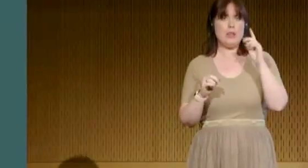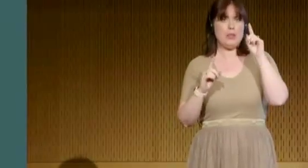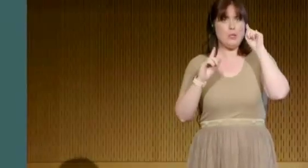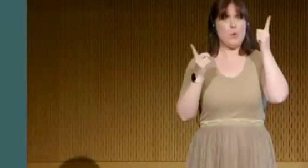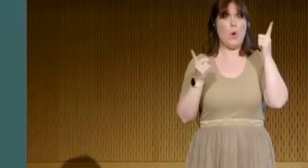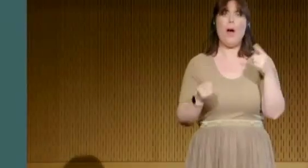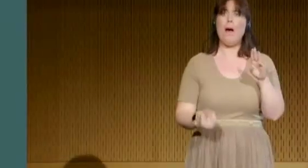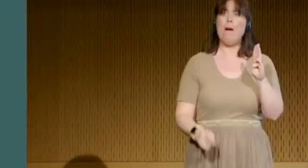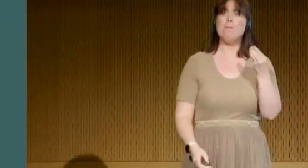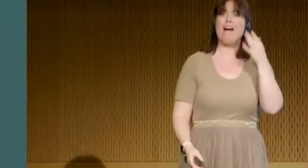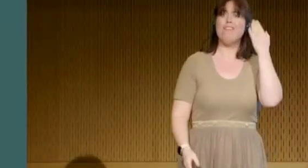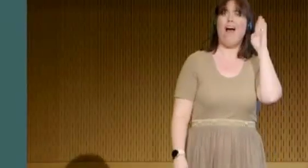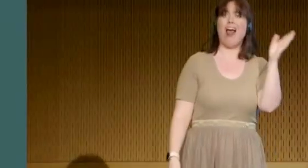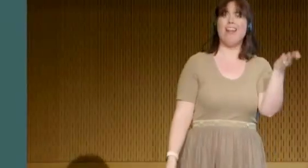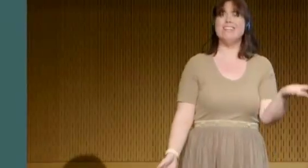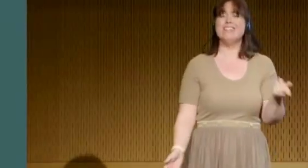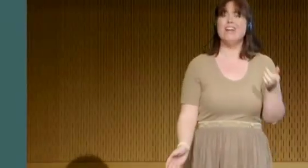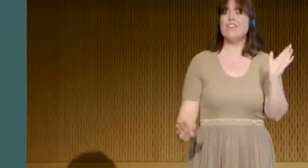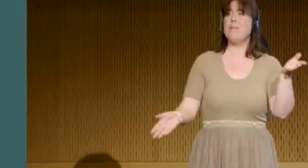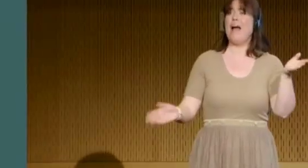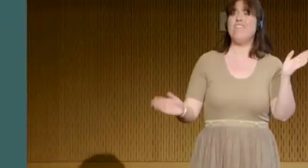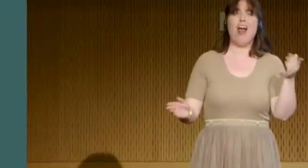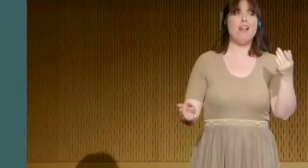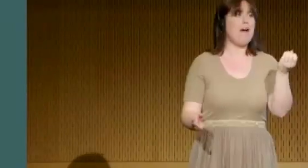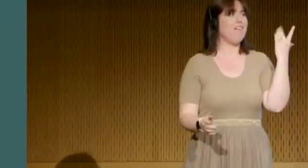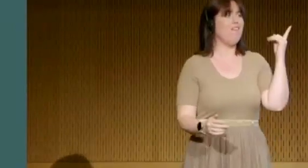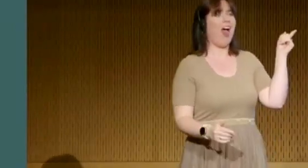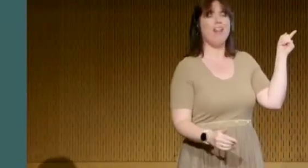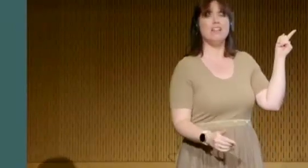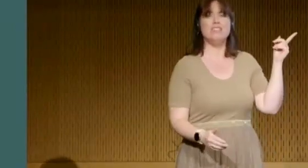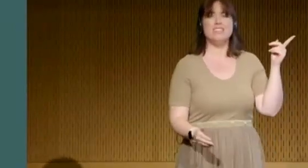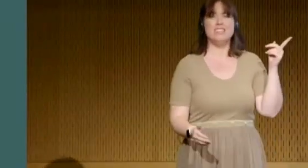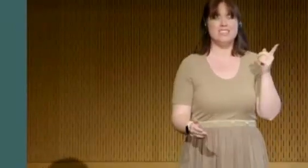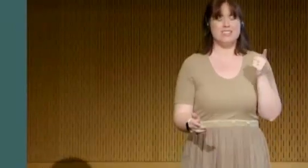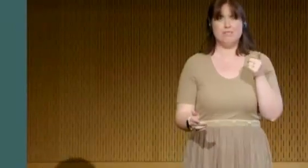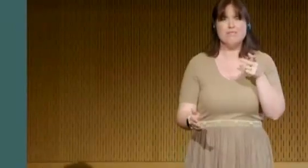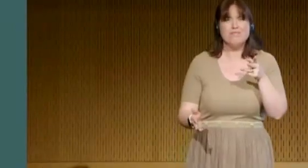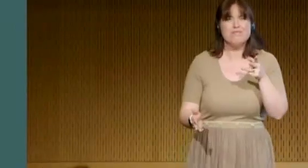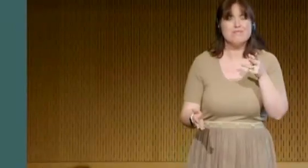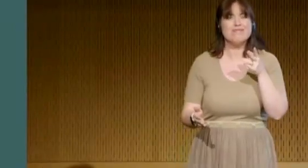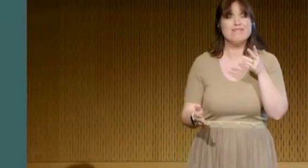but if a lecturer that tutor puts up Bank of Ireland on the screen, like do our students even